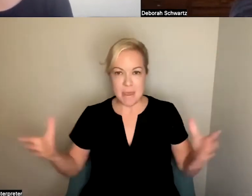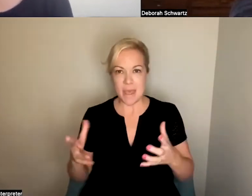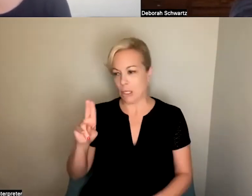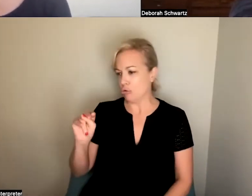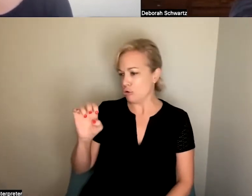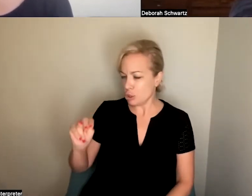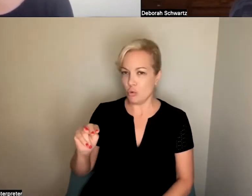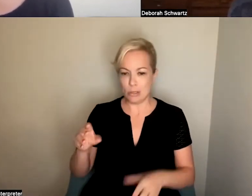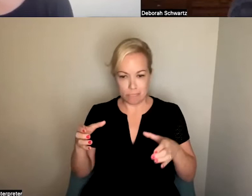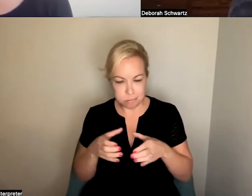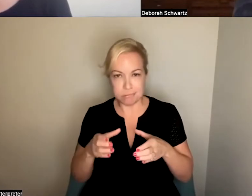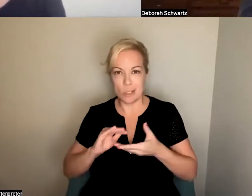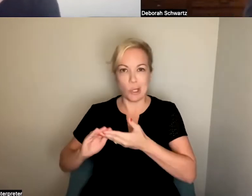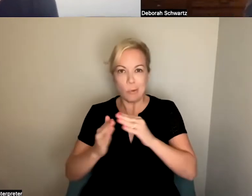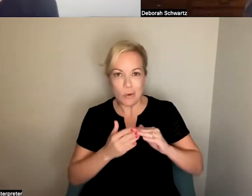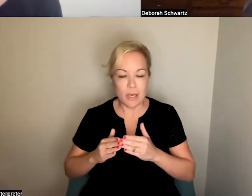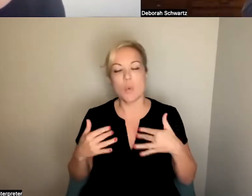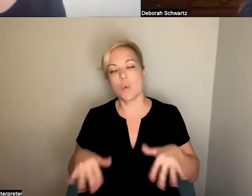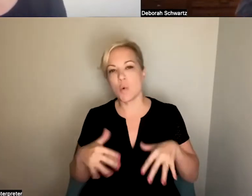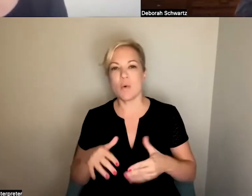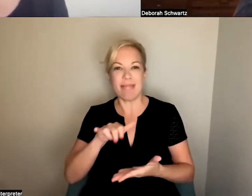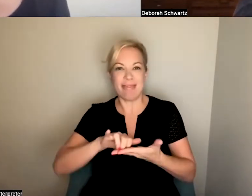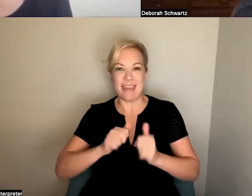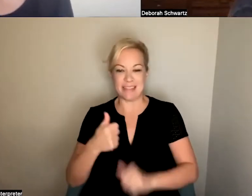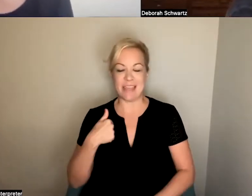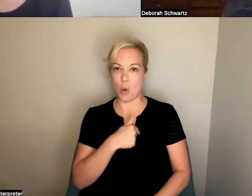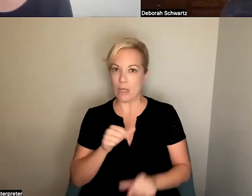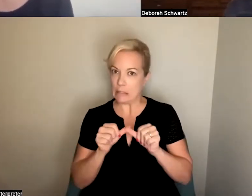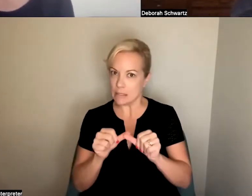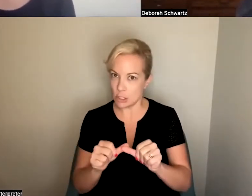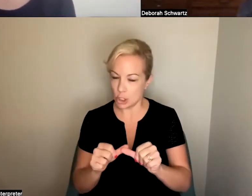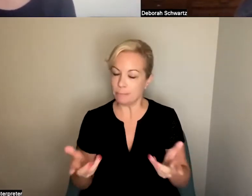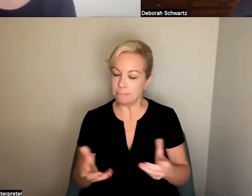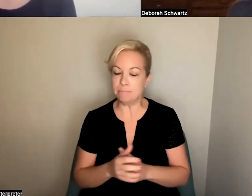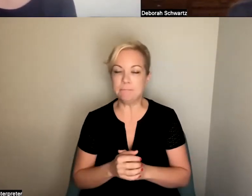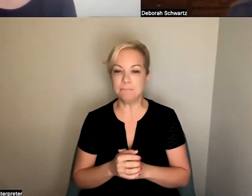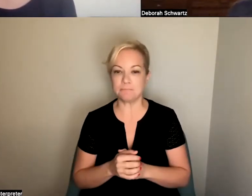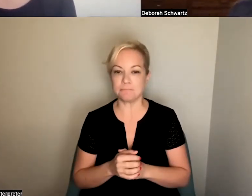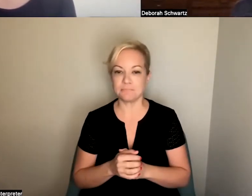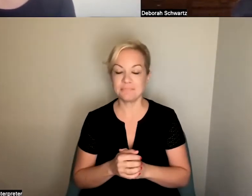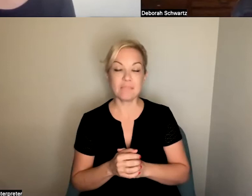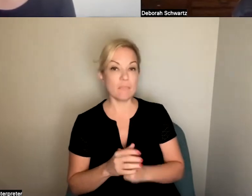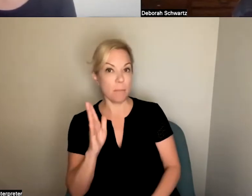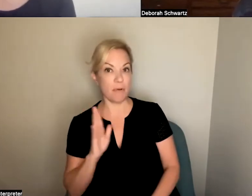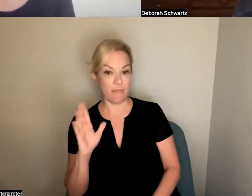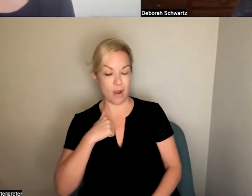Yeah, it- when I worked, many many years ago, at the Brooklyn Museum, I was in the union,